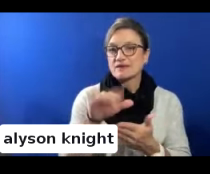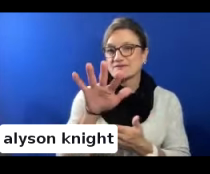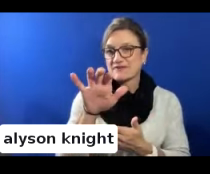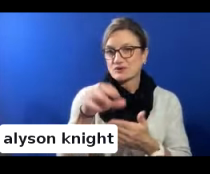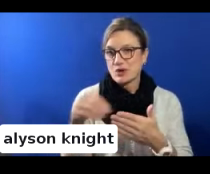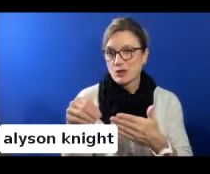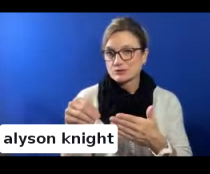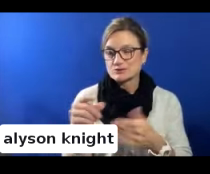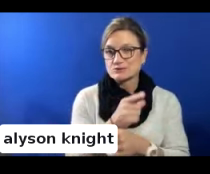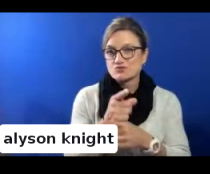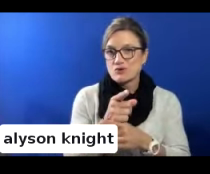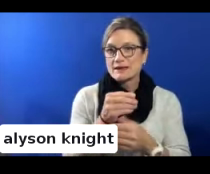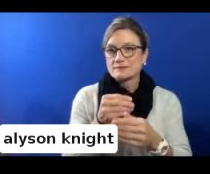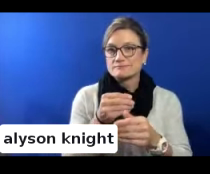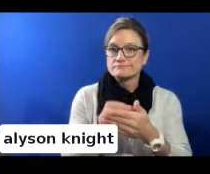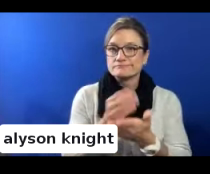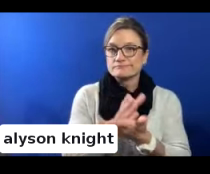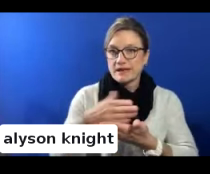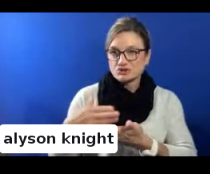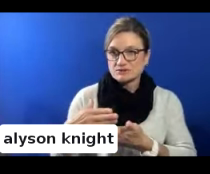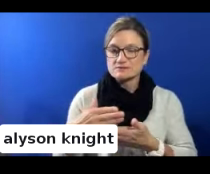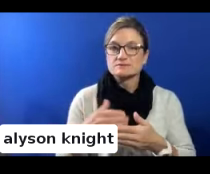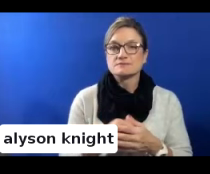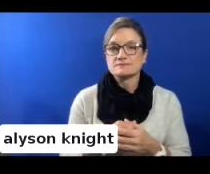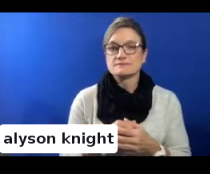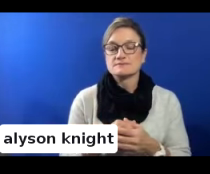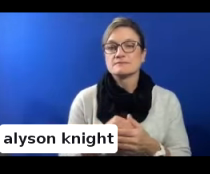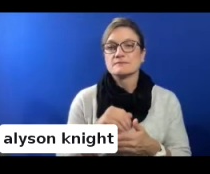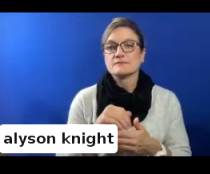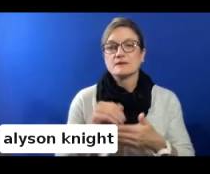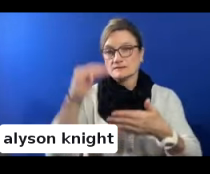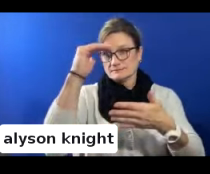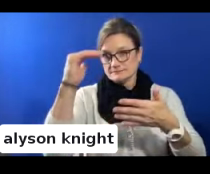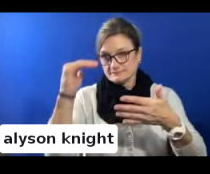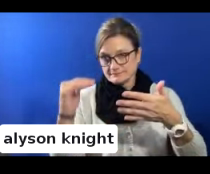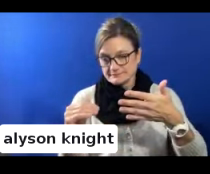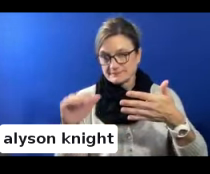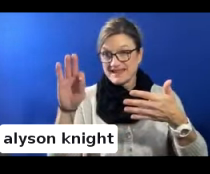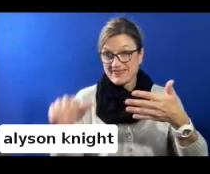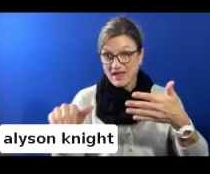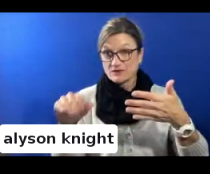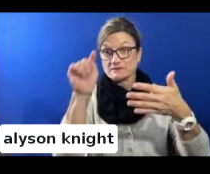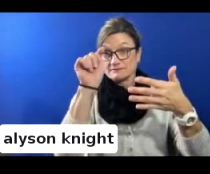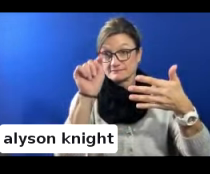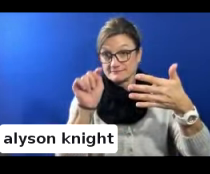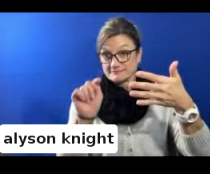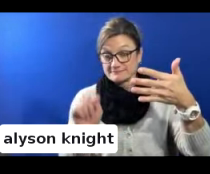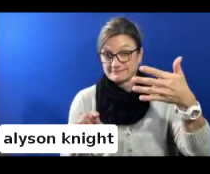budget, and all of the $9,000 amount expense is correctly itemized.